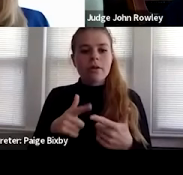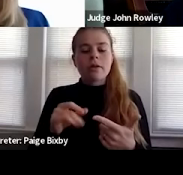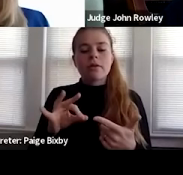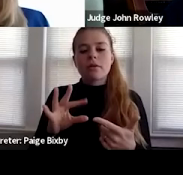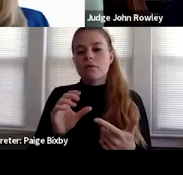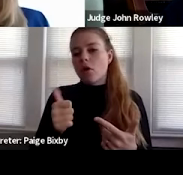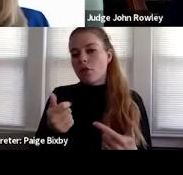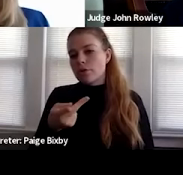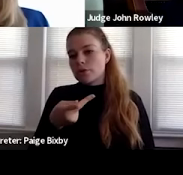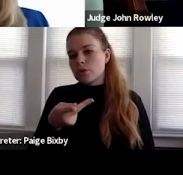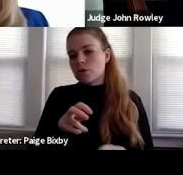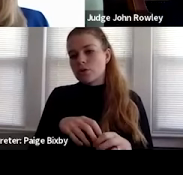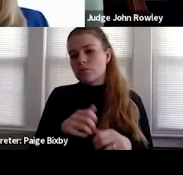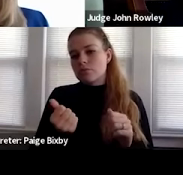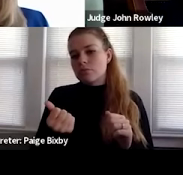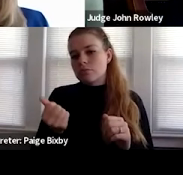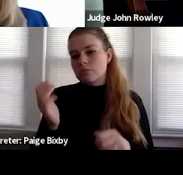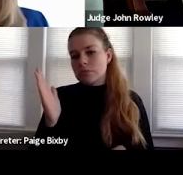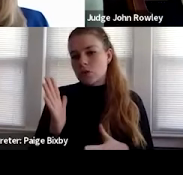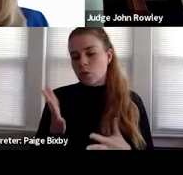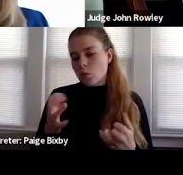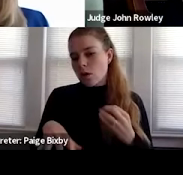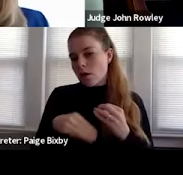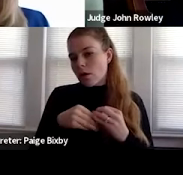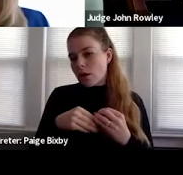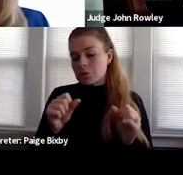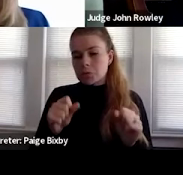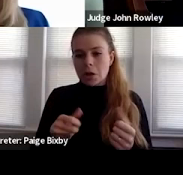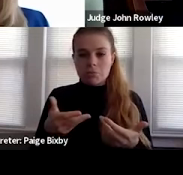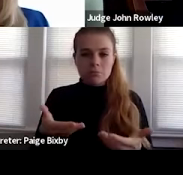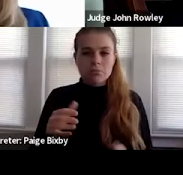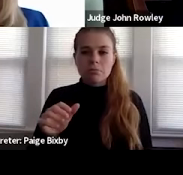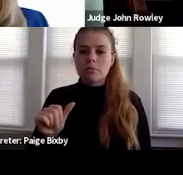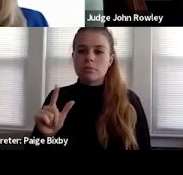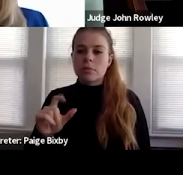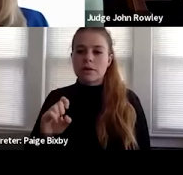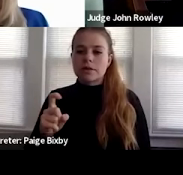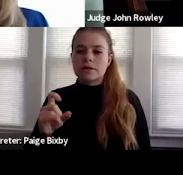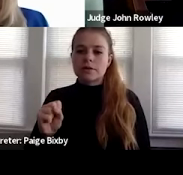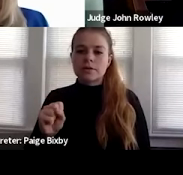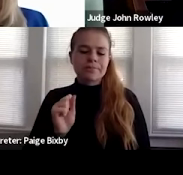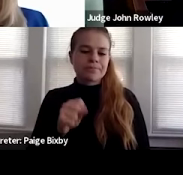have something you wanna add, feel free to do so, Alexis? Yeah, sure, it's such a great question